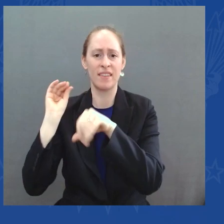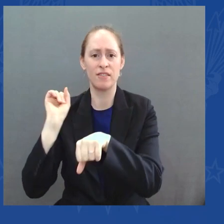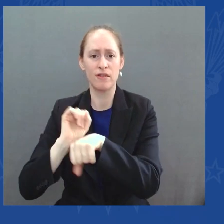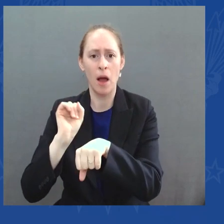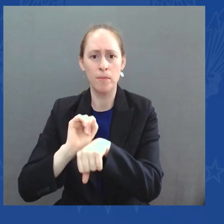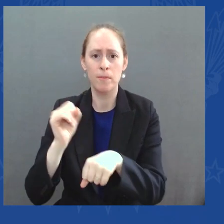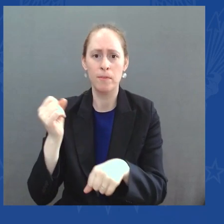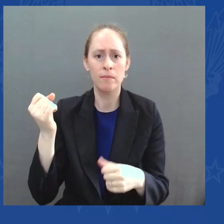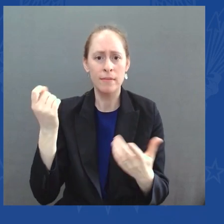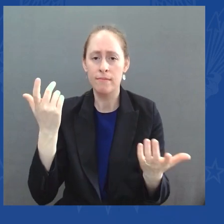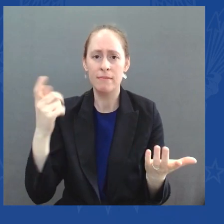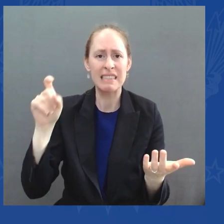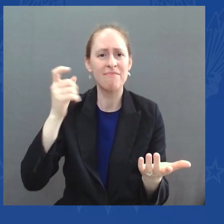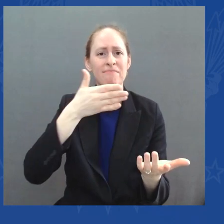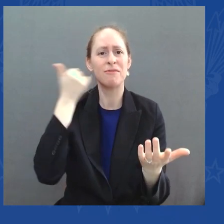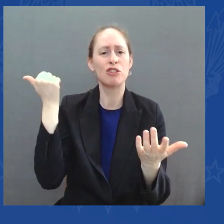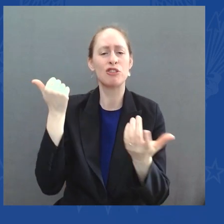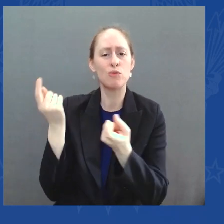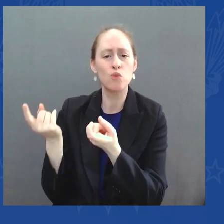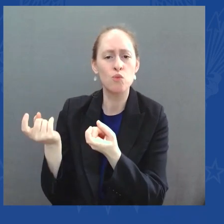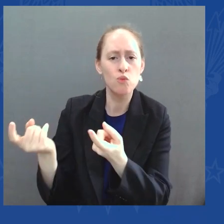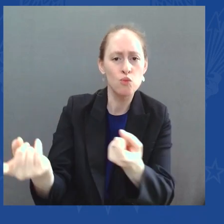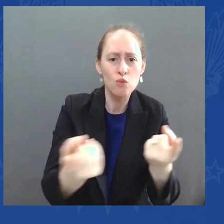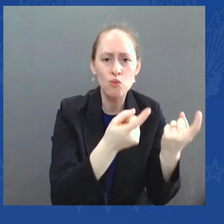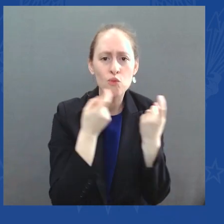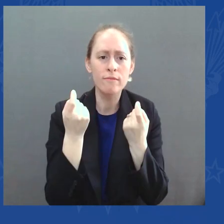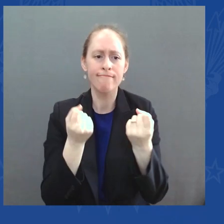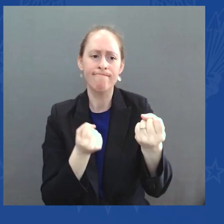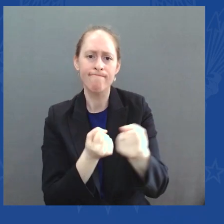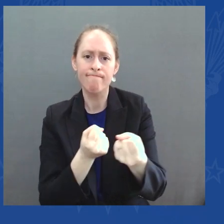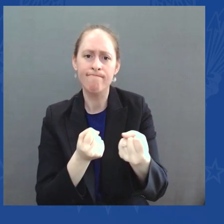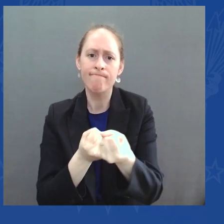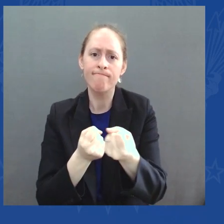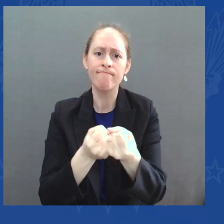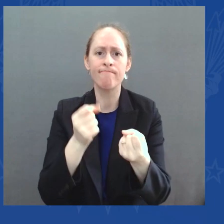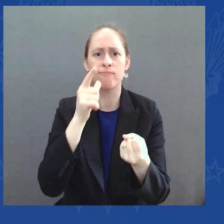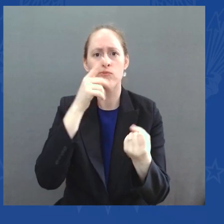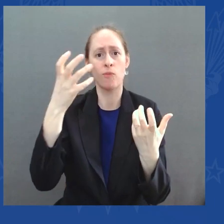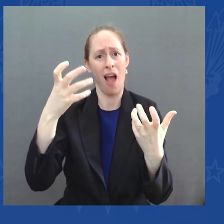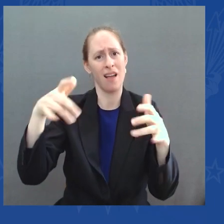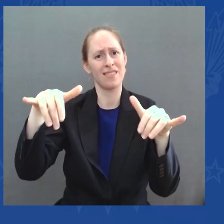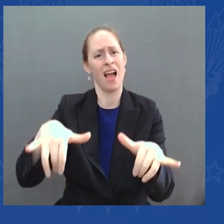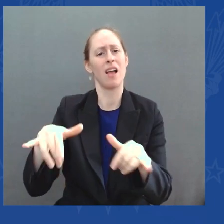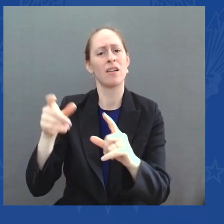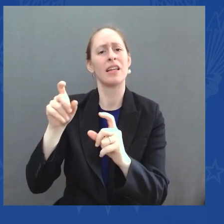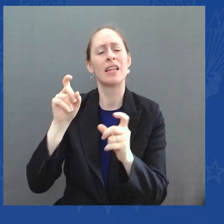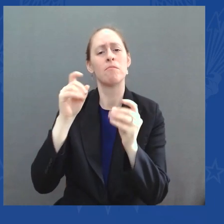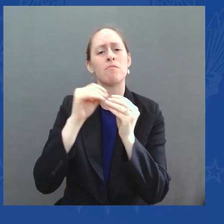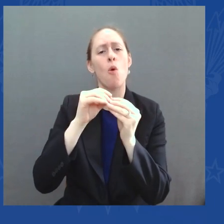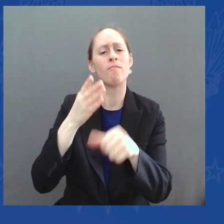so they choose to stay in the job. And that's more than saying thank you. It is concrete, specific actions